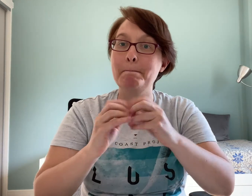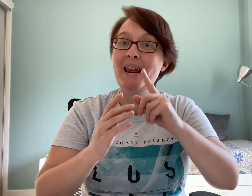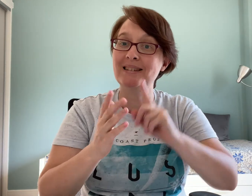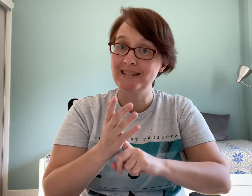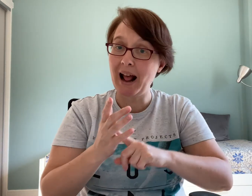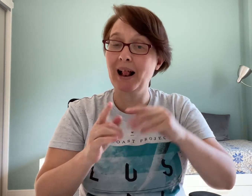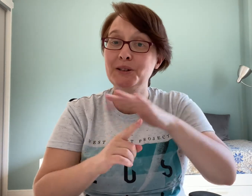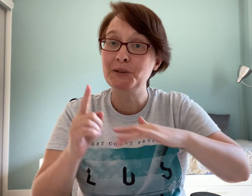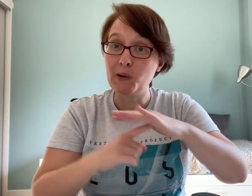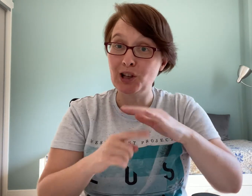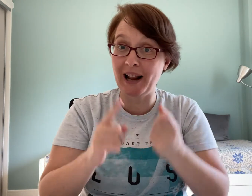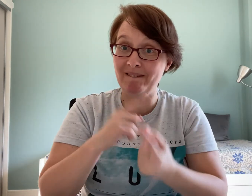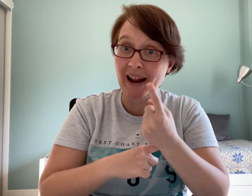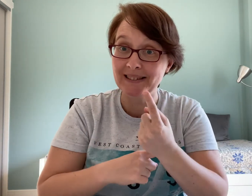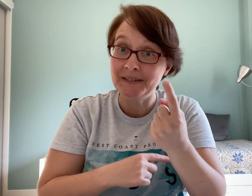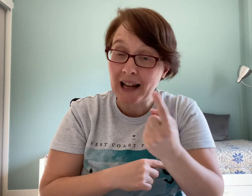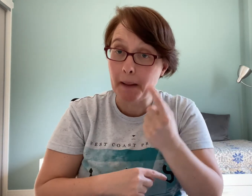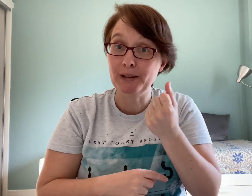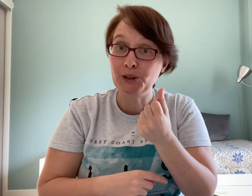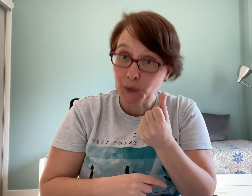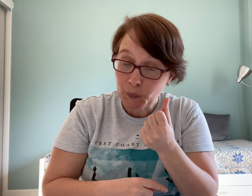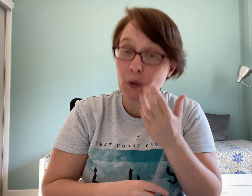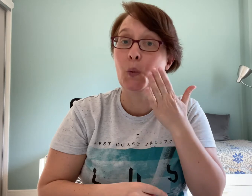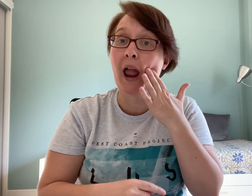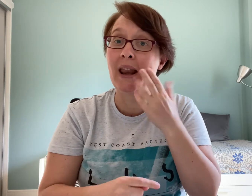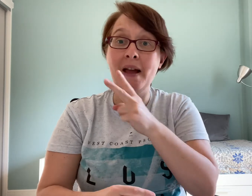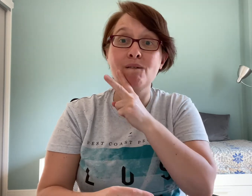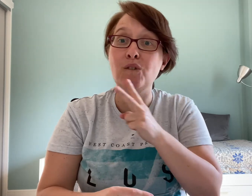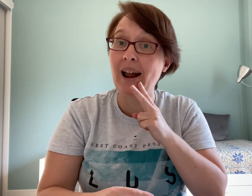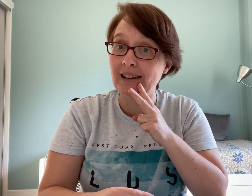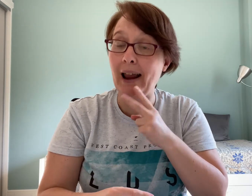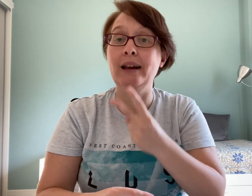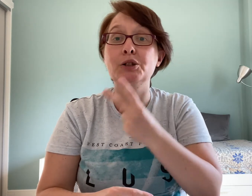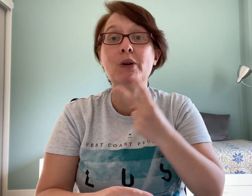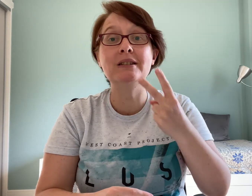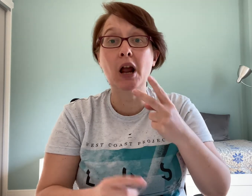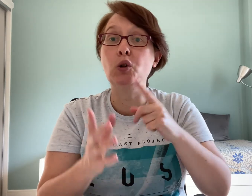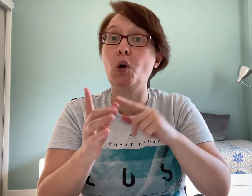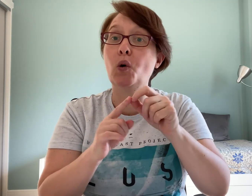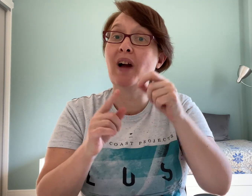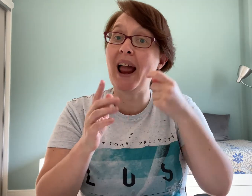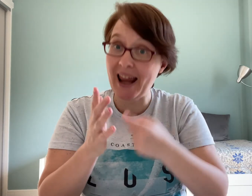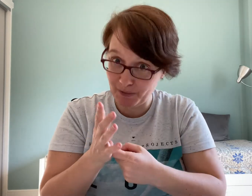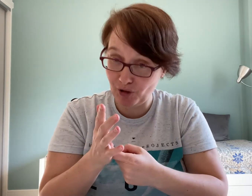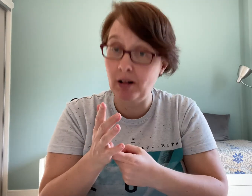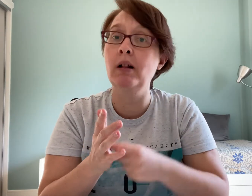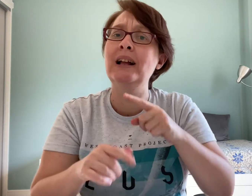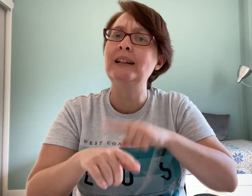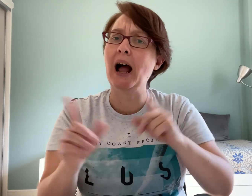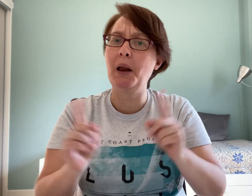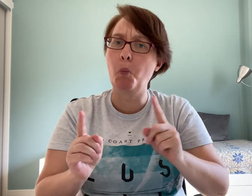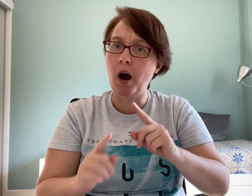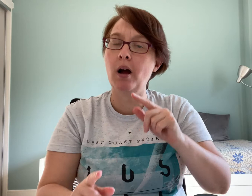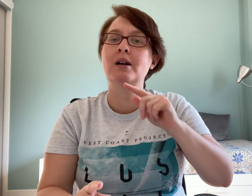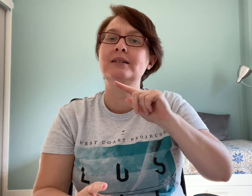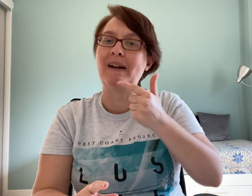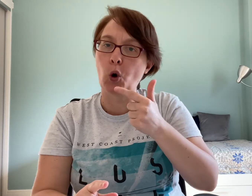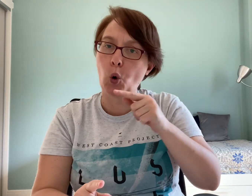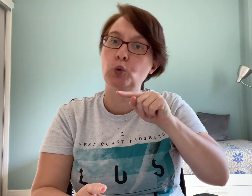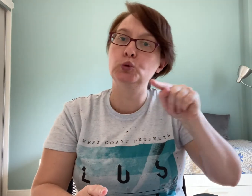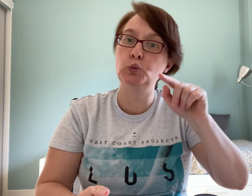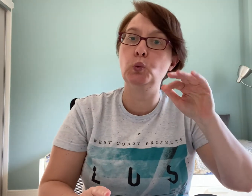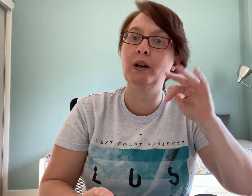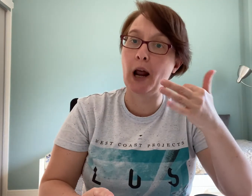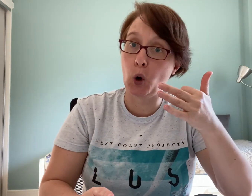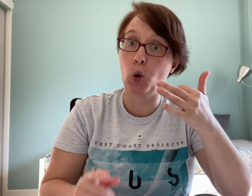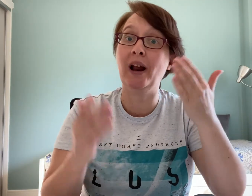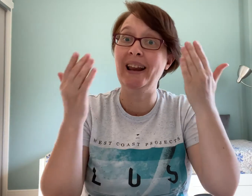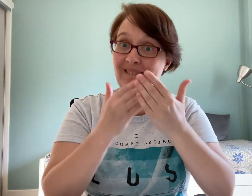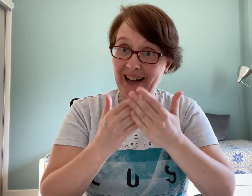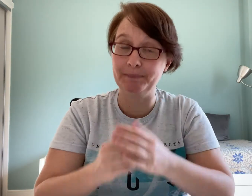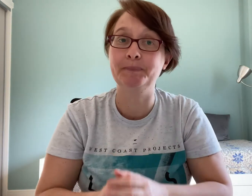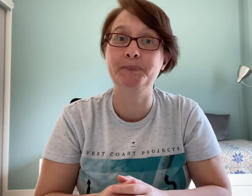A BSL social event is coming soon on Friday 22nd April from 7-9pm.